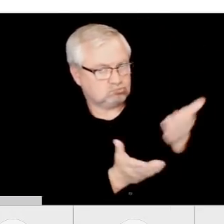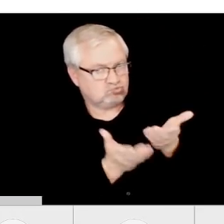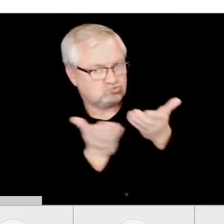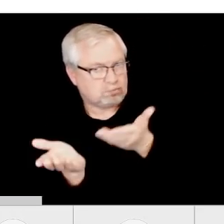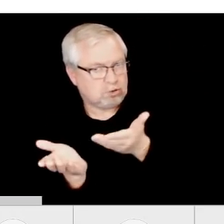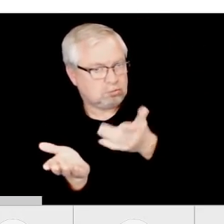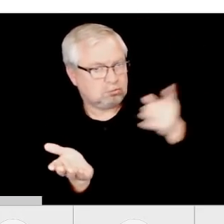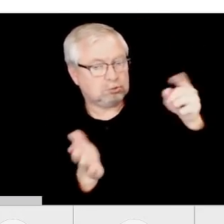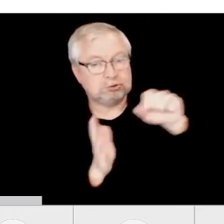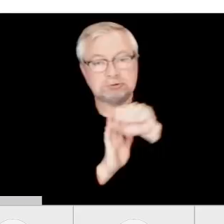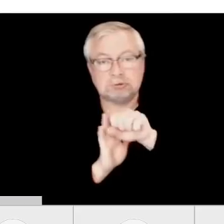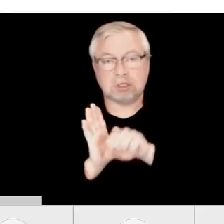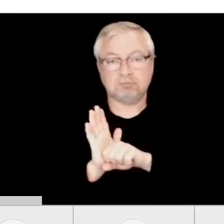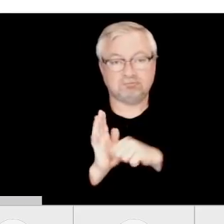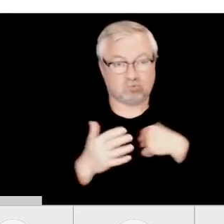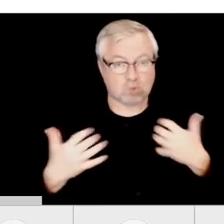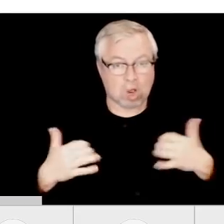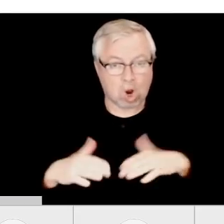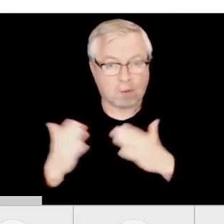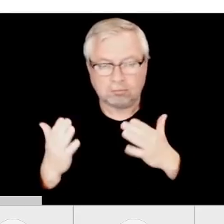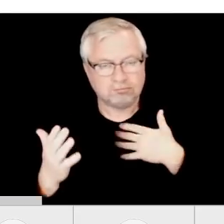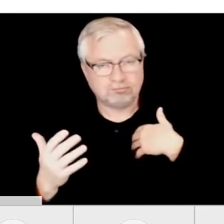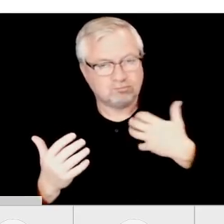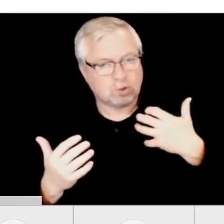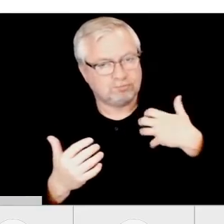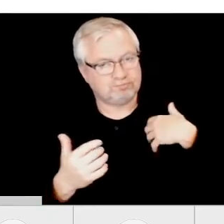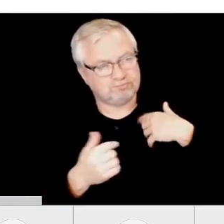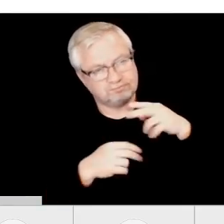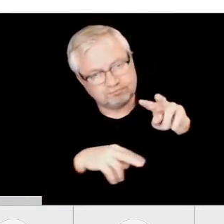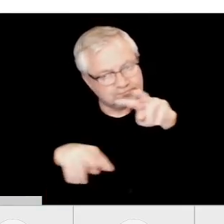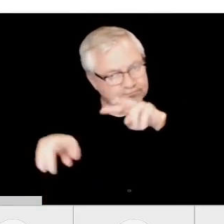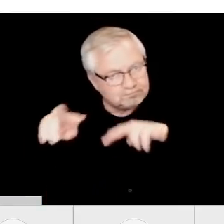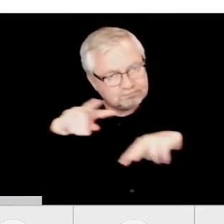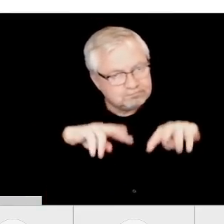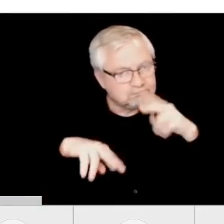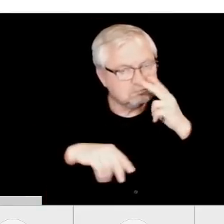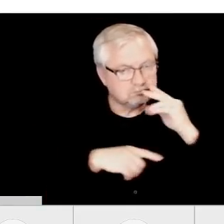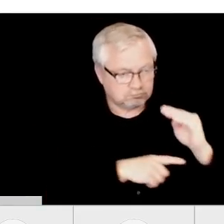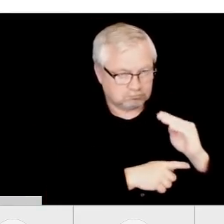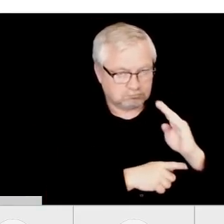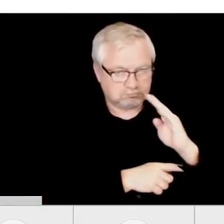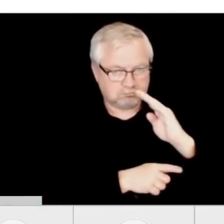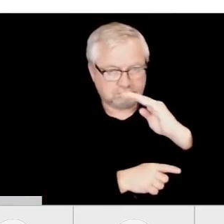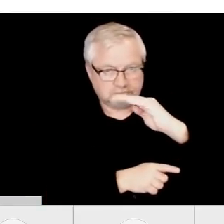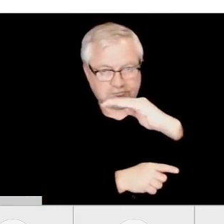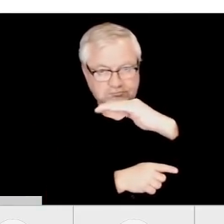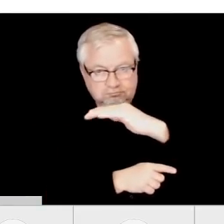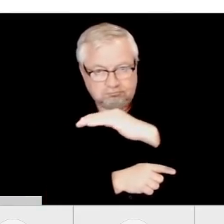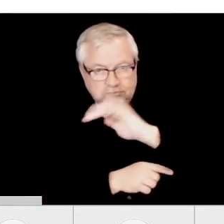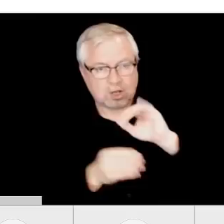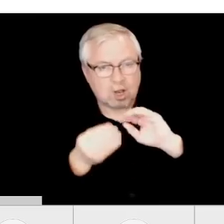until they see a downward trajectory of cases or as we modeled hospitalization